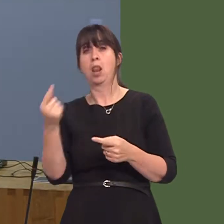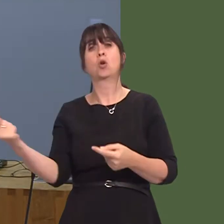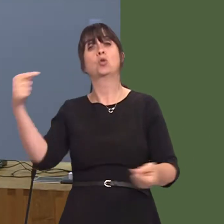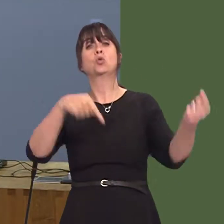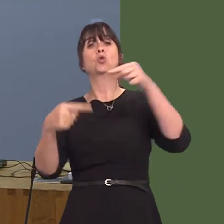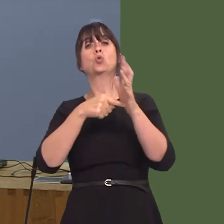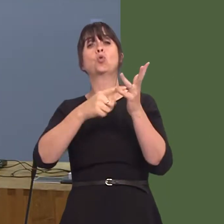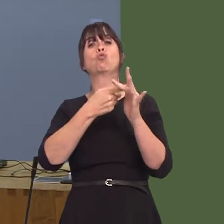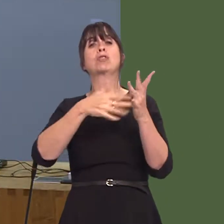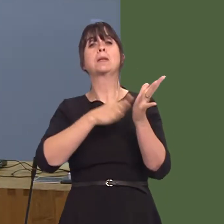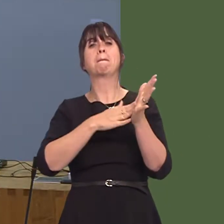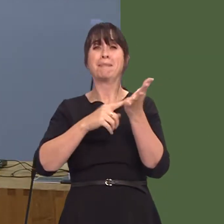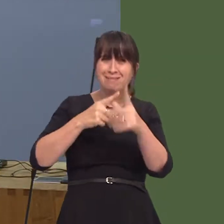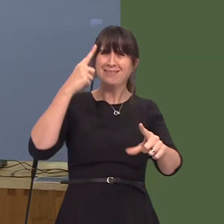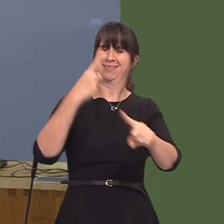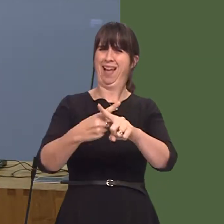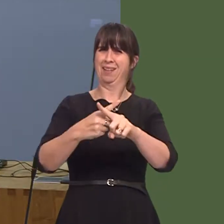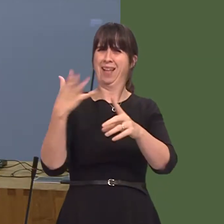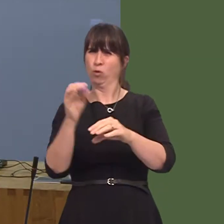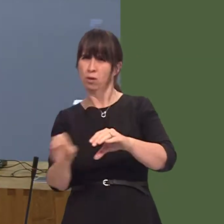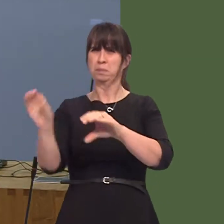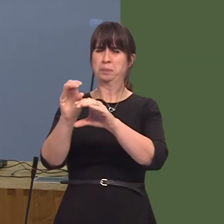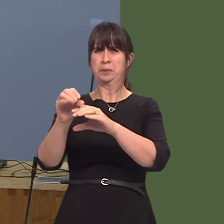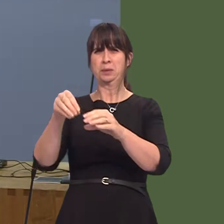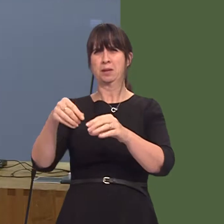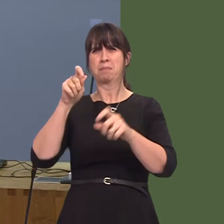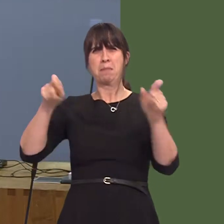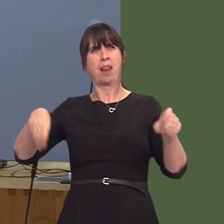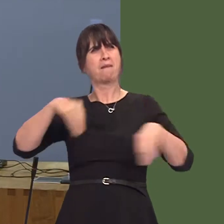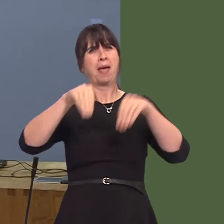Whilst that might not affect you and your Cabinet colleagues so much given the luxury